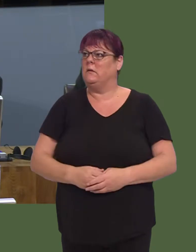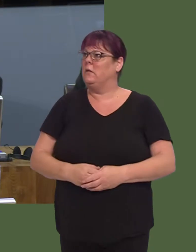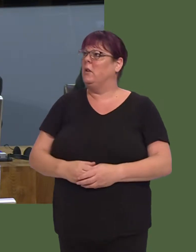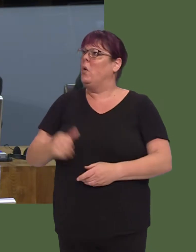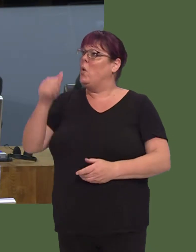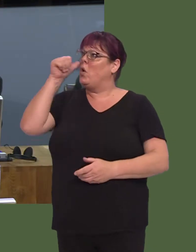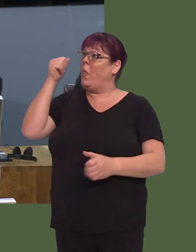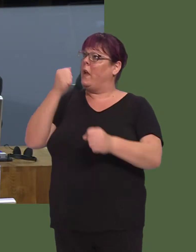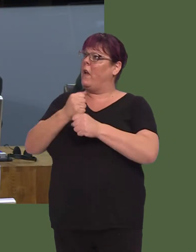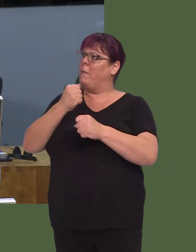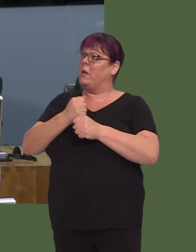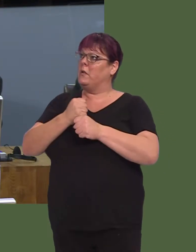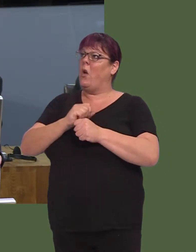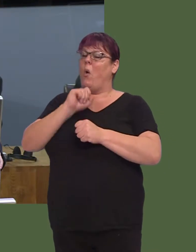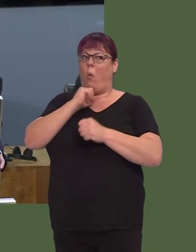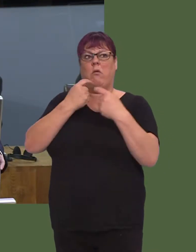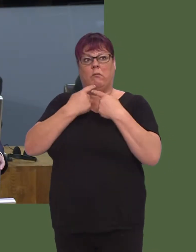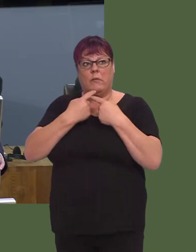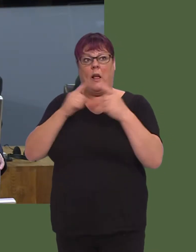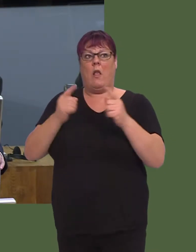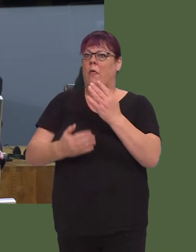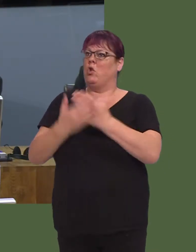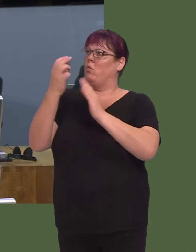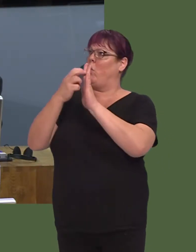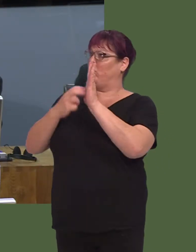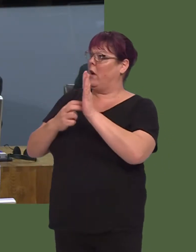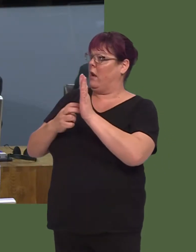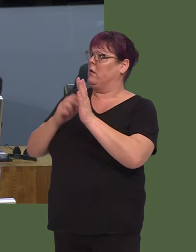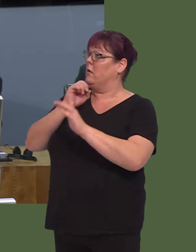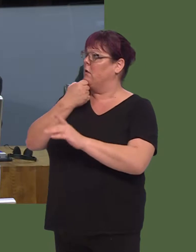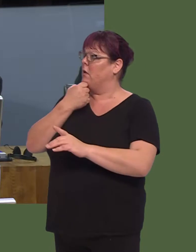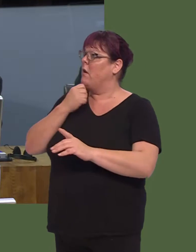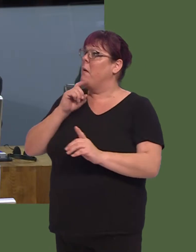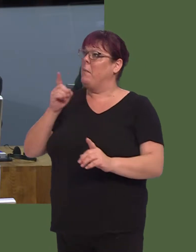Now, we know that Government will be making a statement on the new contract, but as we've